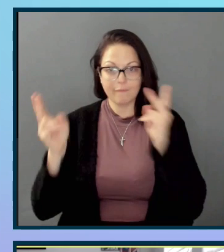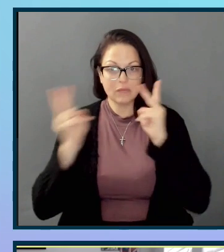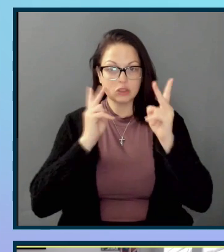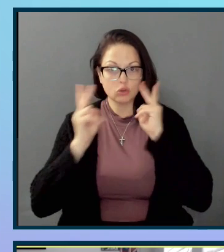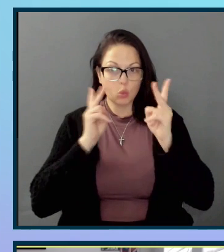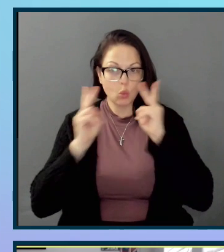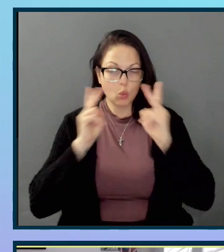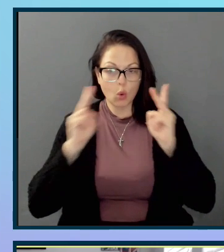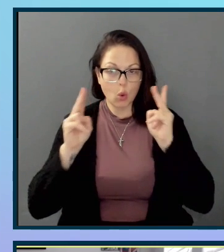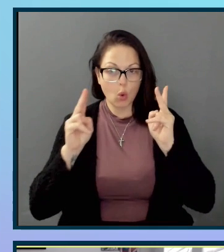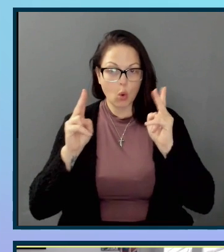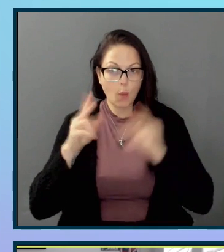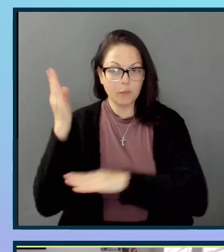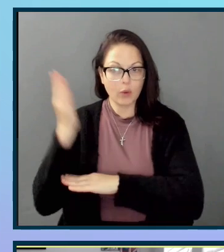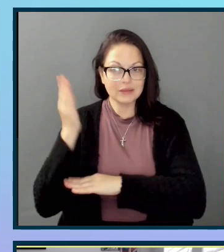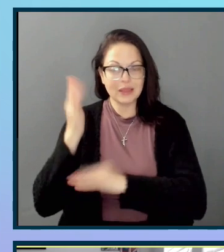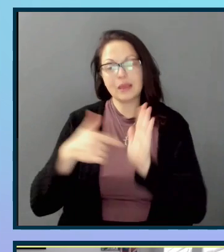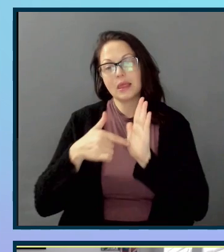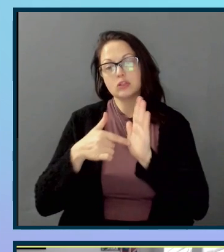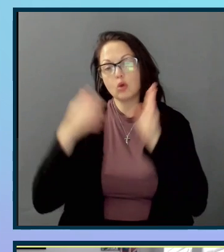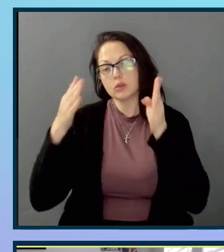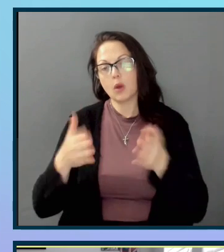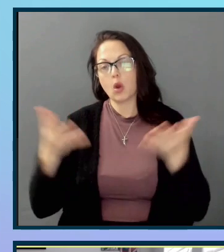that shows an individual what content is connected to what